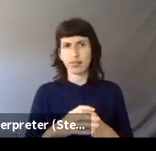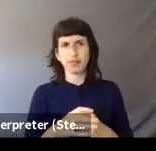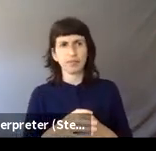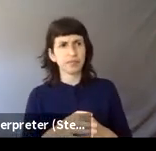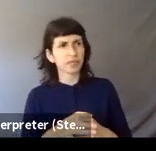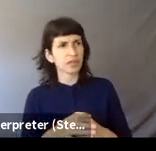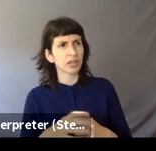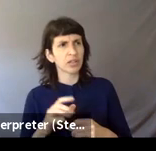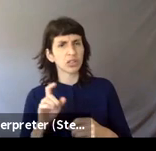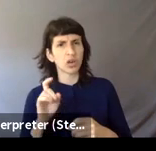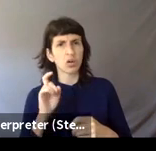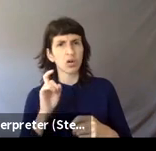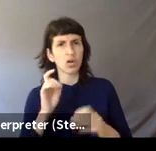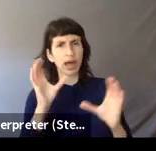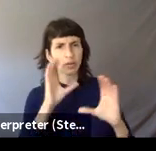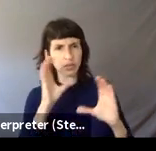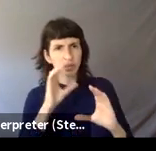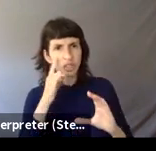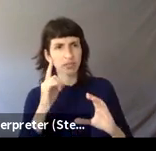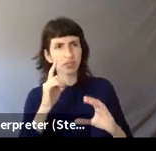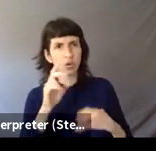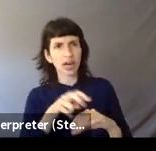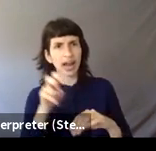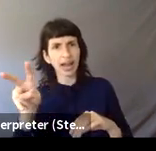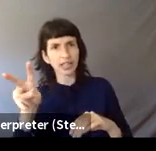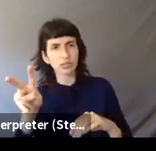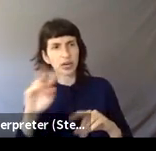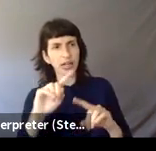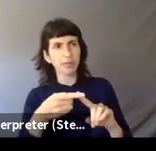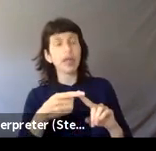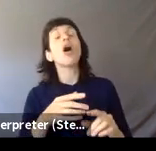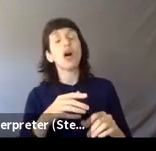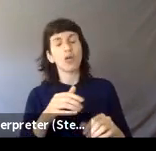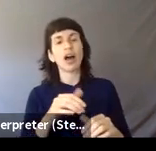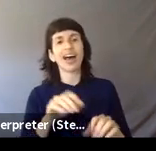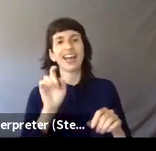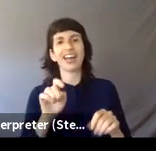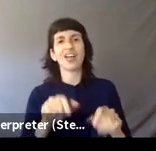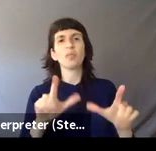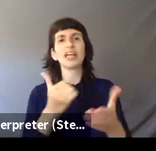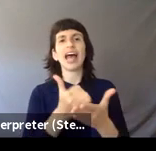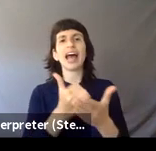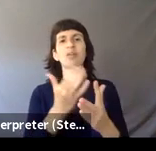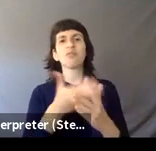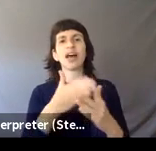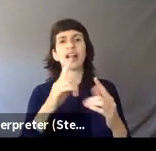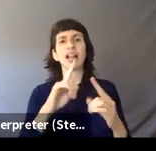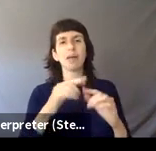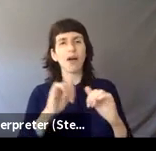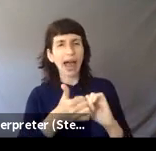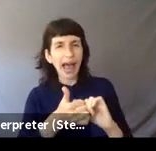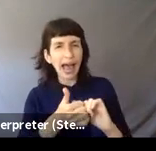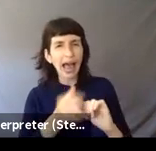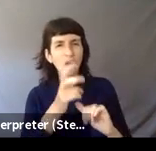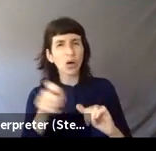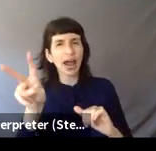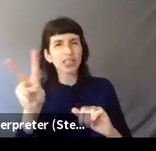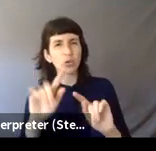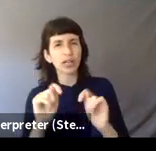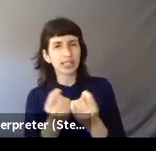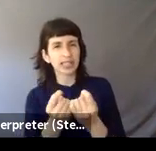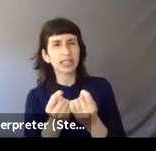Thanks, Pete. Any other questions?